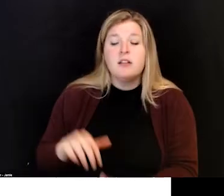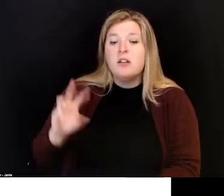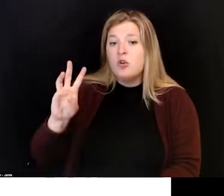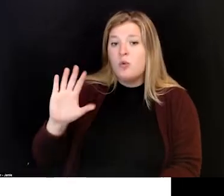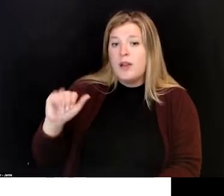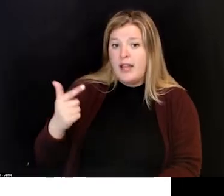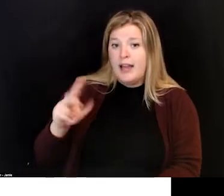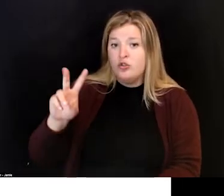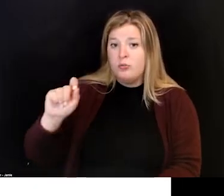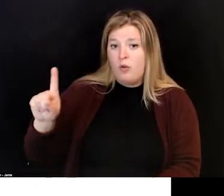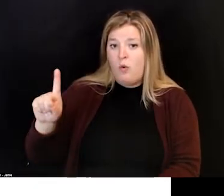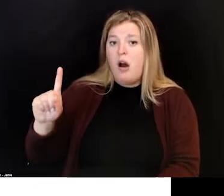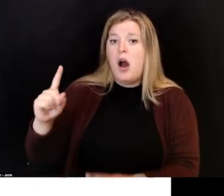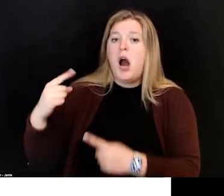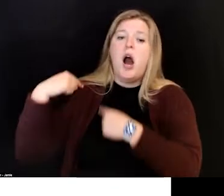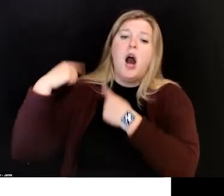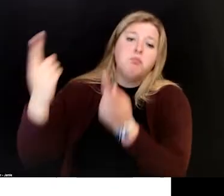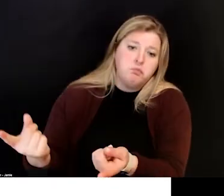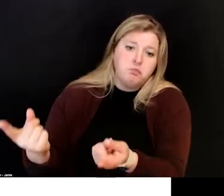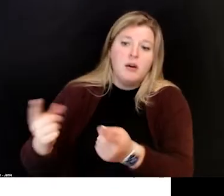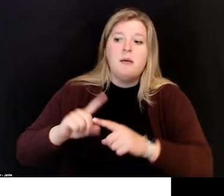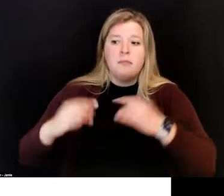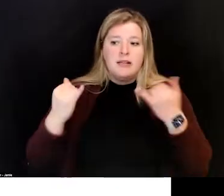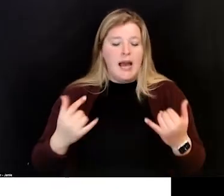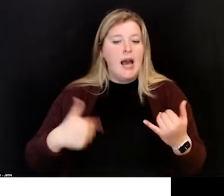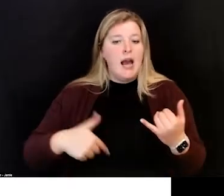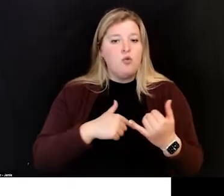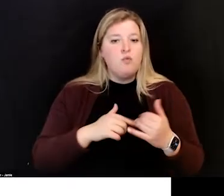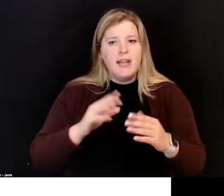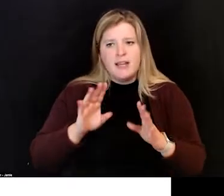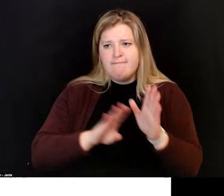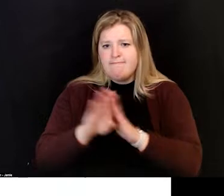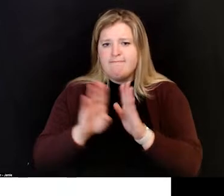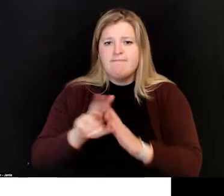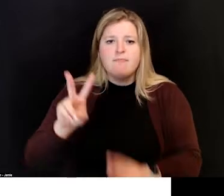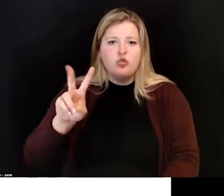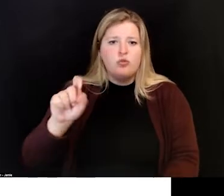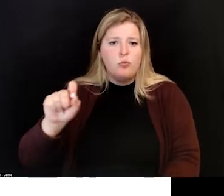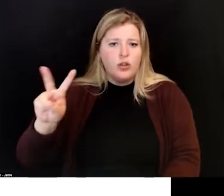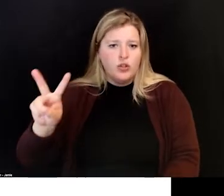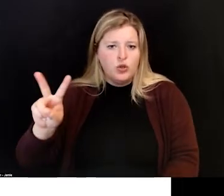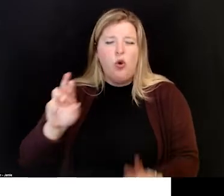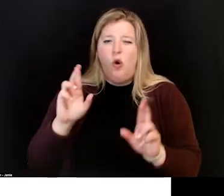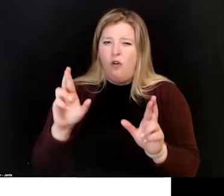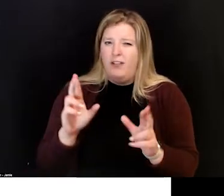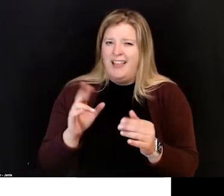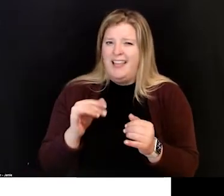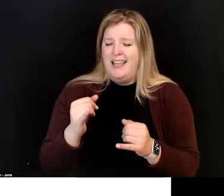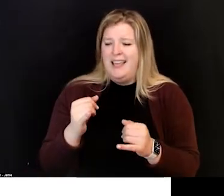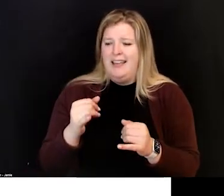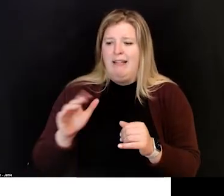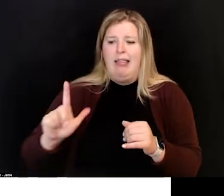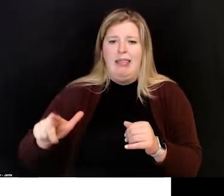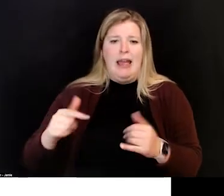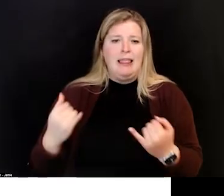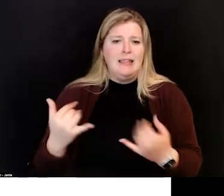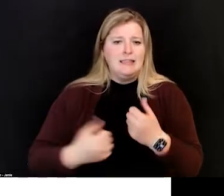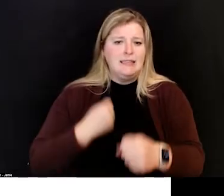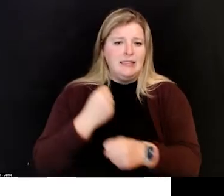We are currently working on WCAG 2.2. It will come available hopefully later this year. And an example from that also addresses